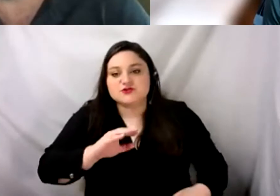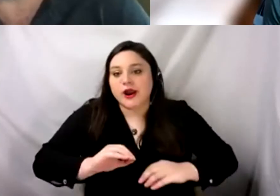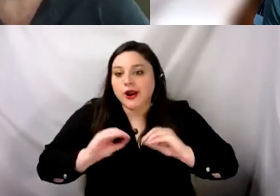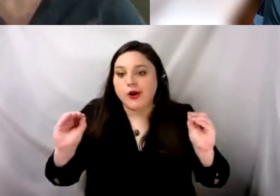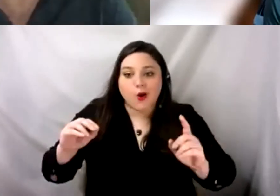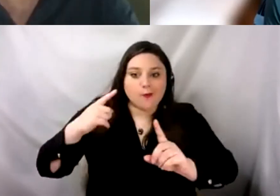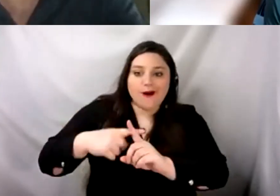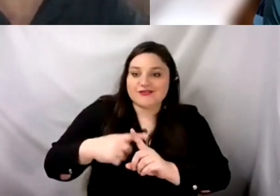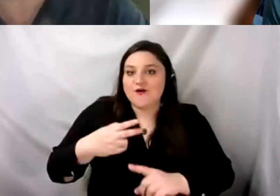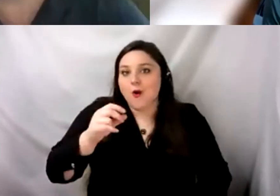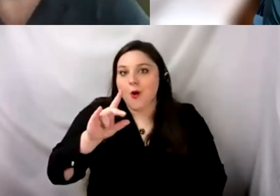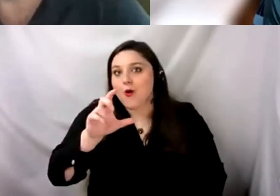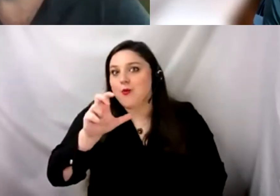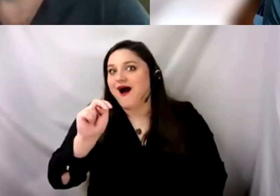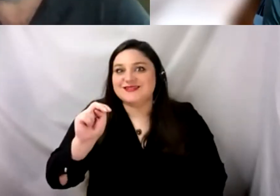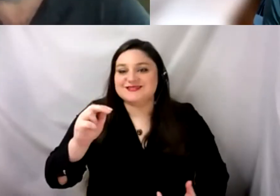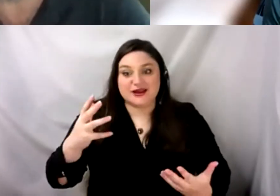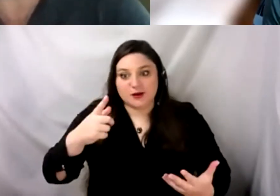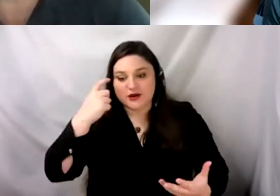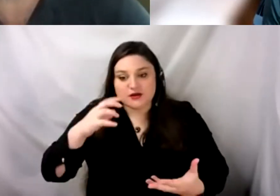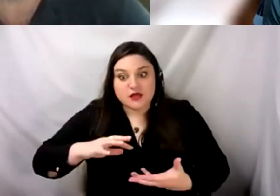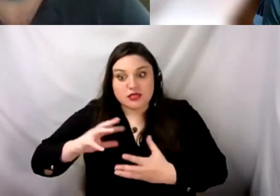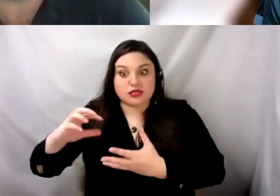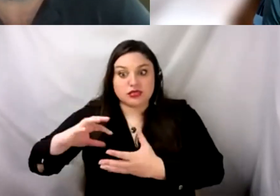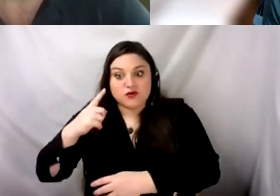But it is really difficult to forecast that.